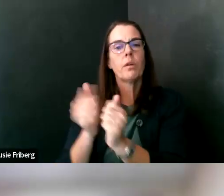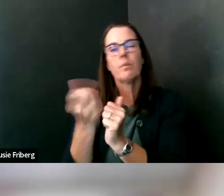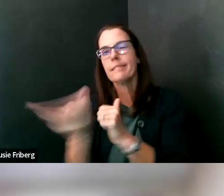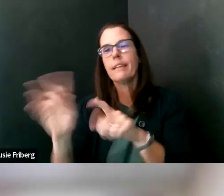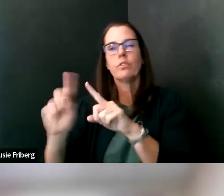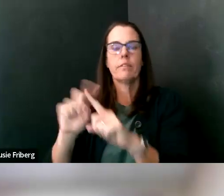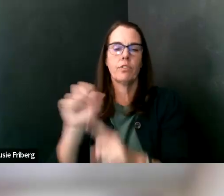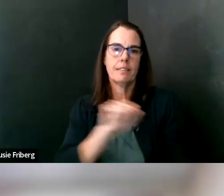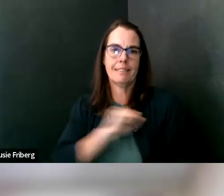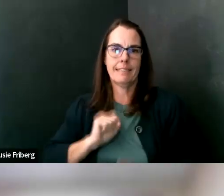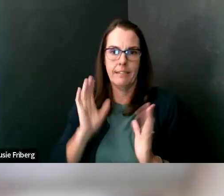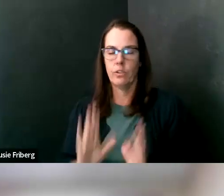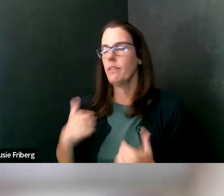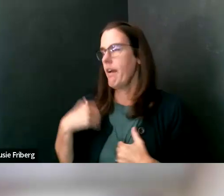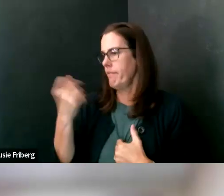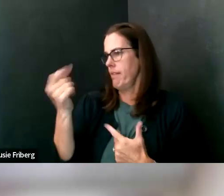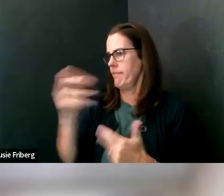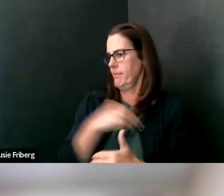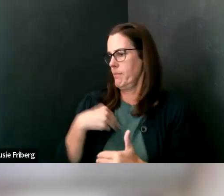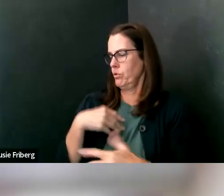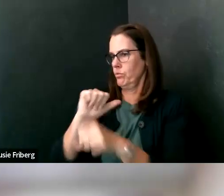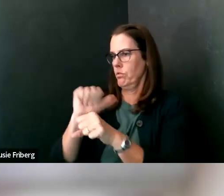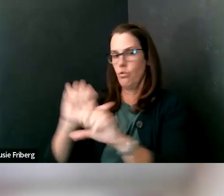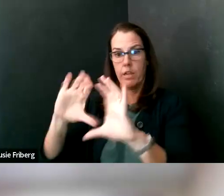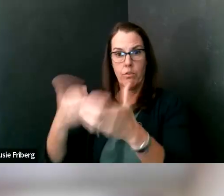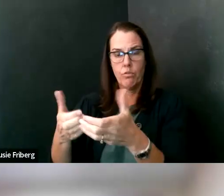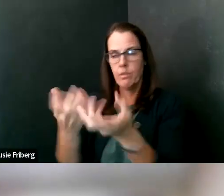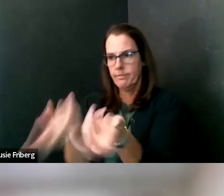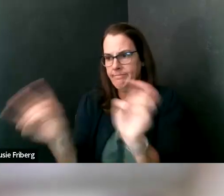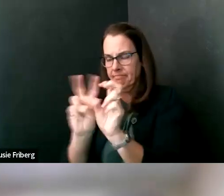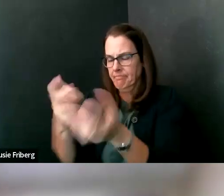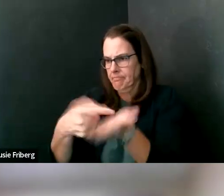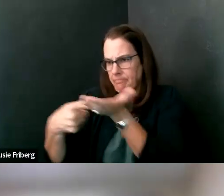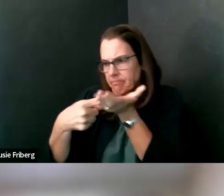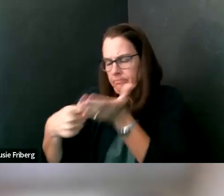We have 11 members who are in a working group who are working diligently to identify solutions. And